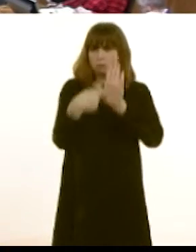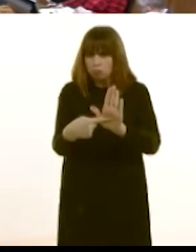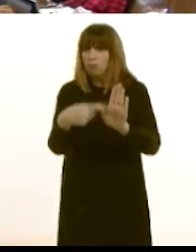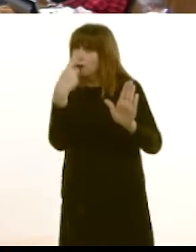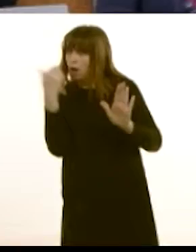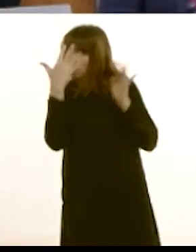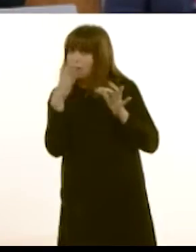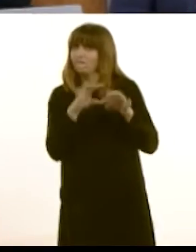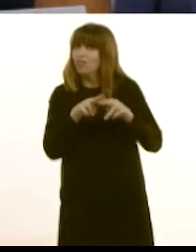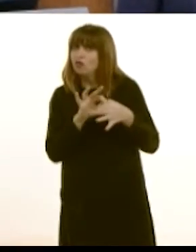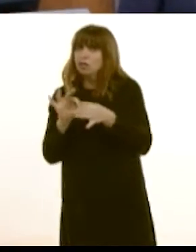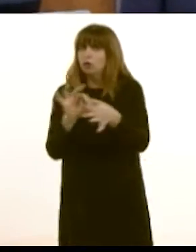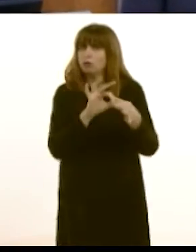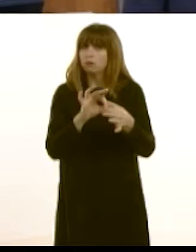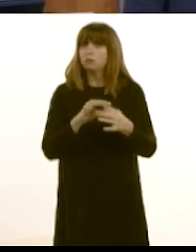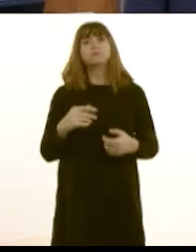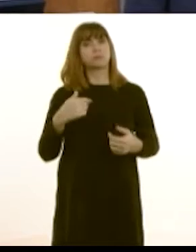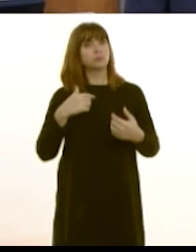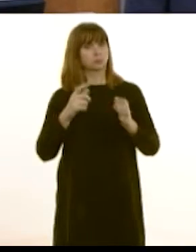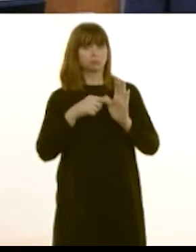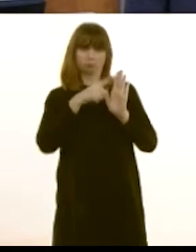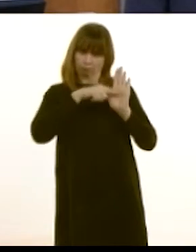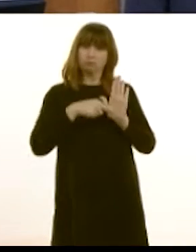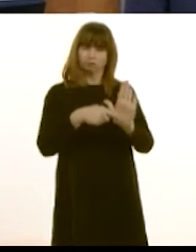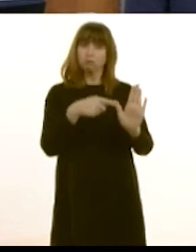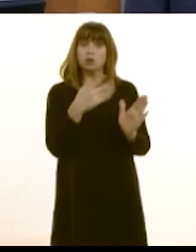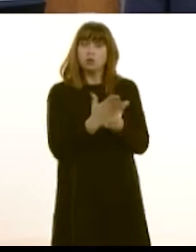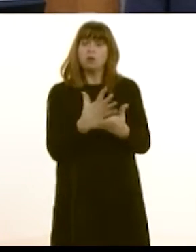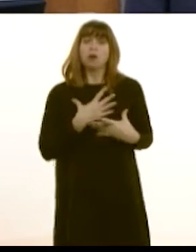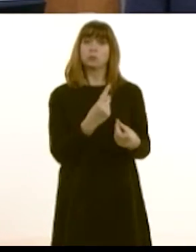instance, to consider federation, and, indeed, schools have had the power to federate by choice since 2010.